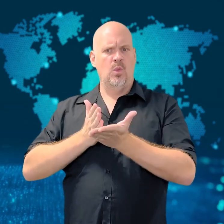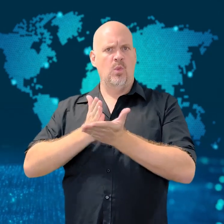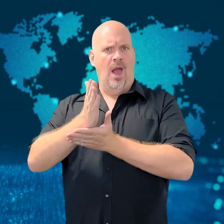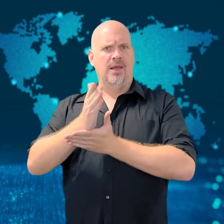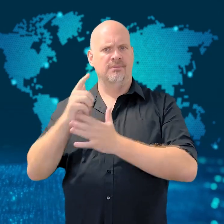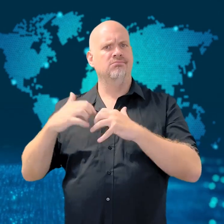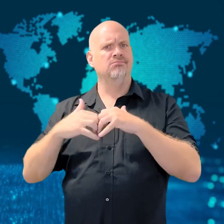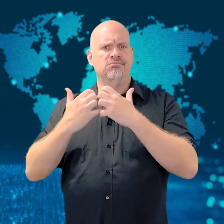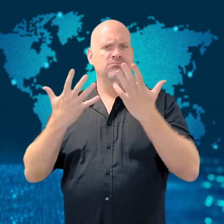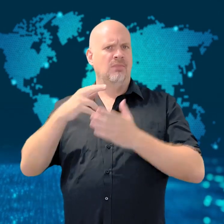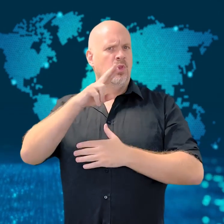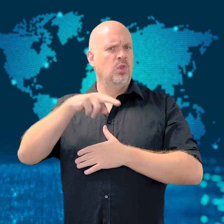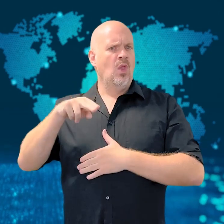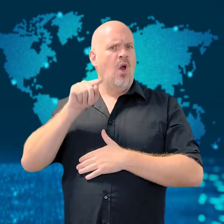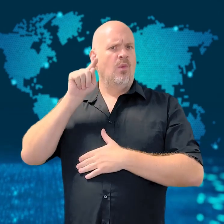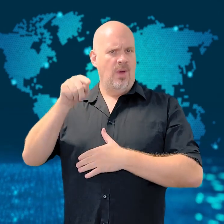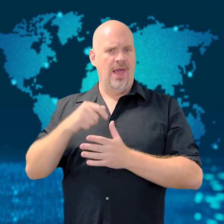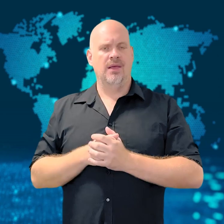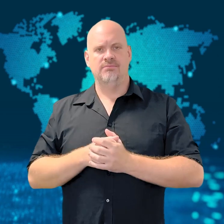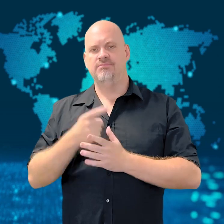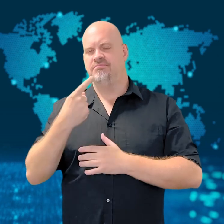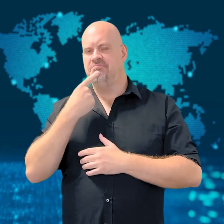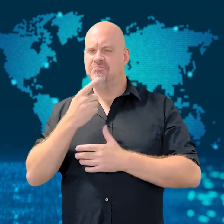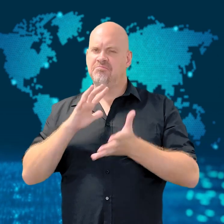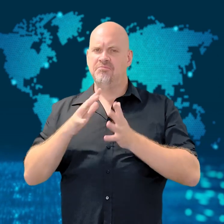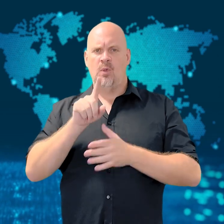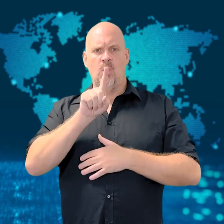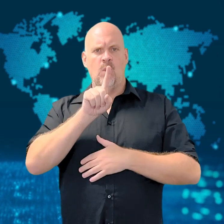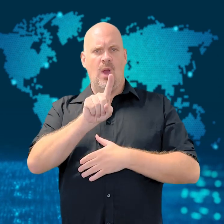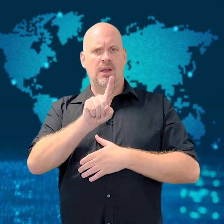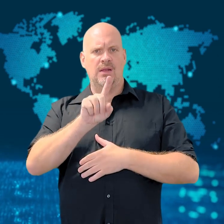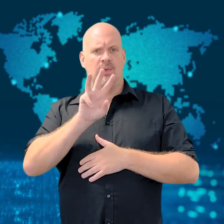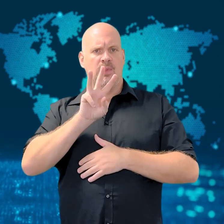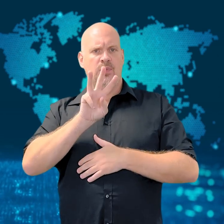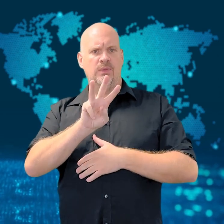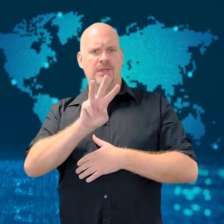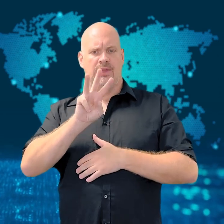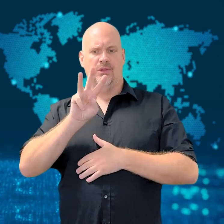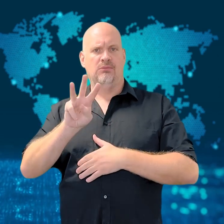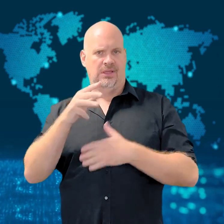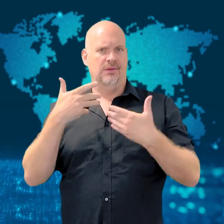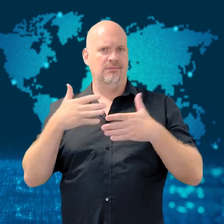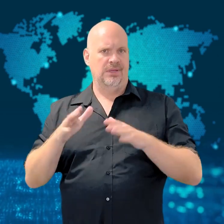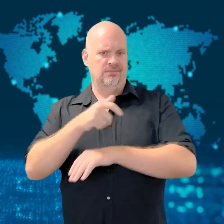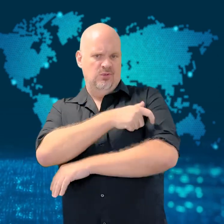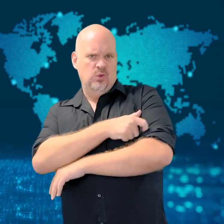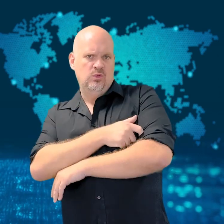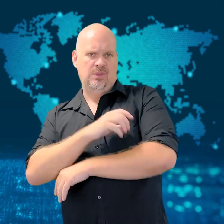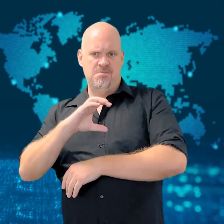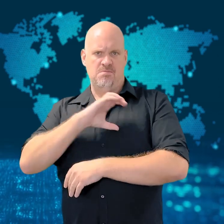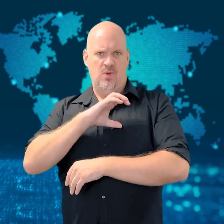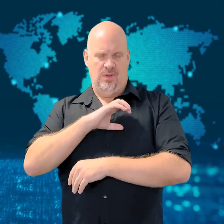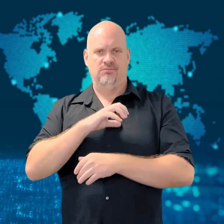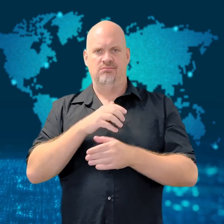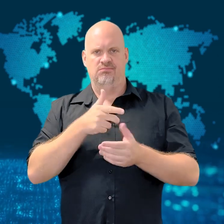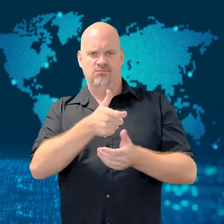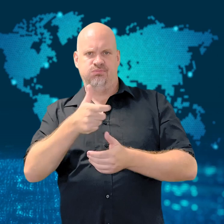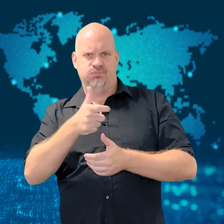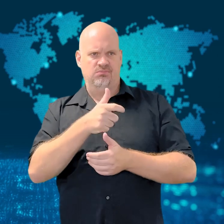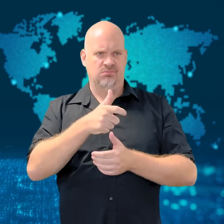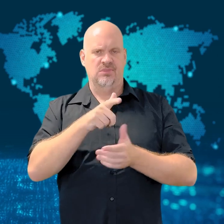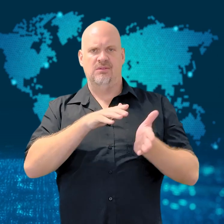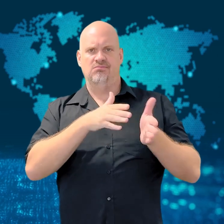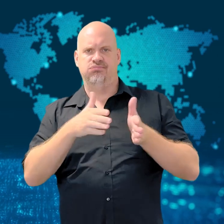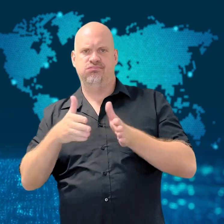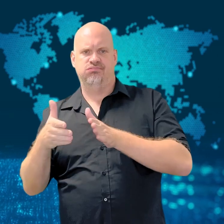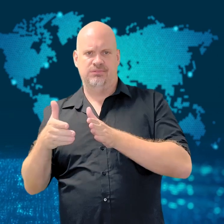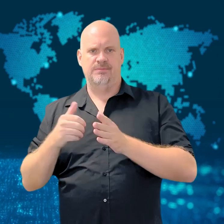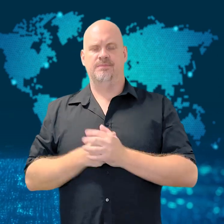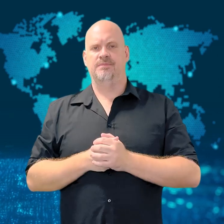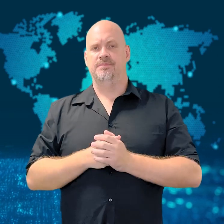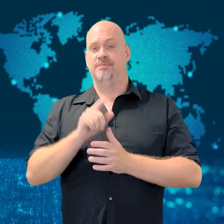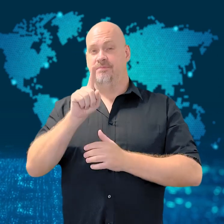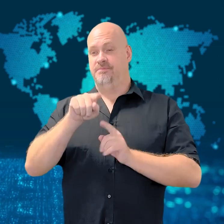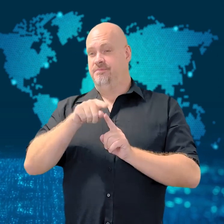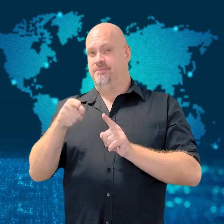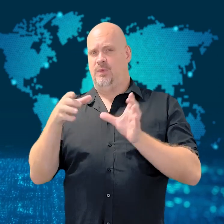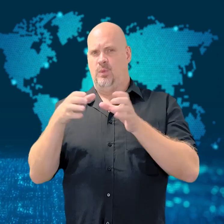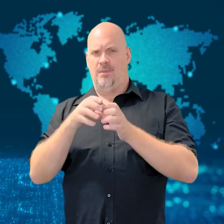According to Iran Human Rights, a Norway- based group, at least 133 have been